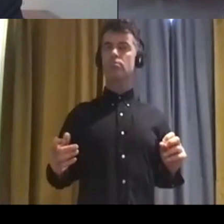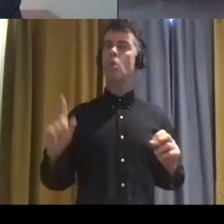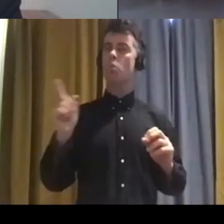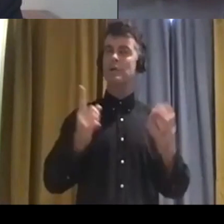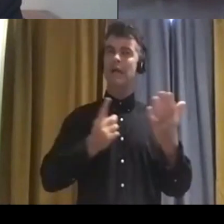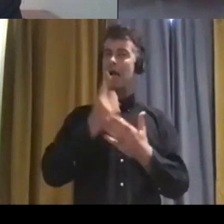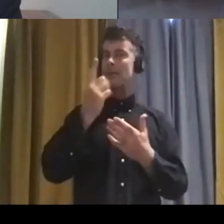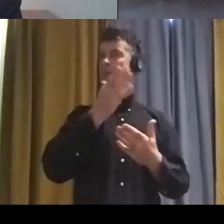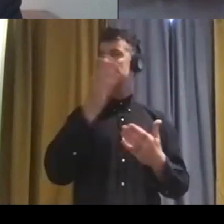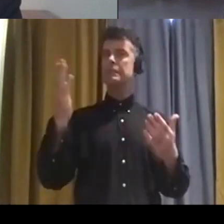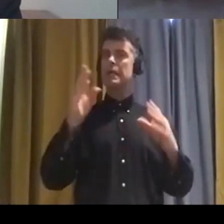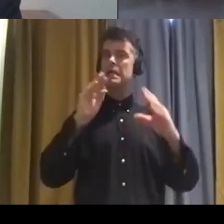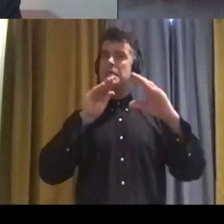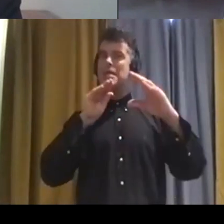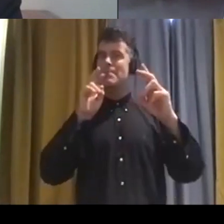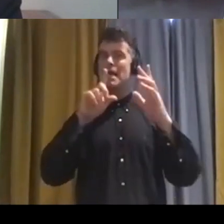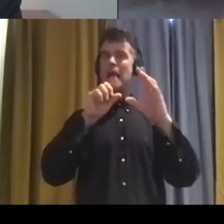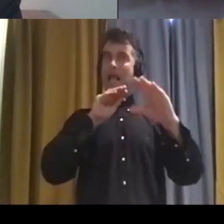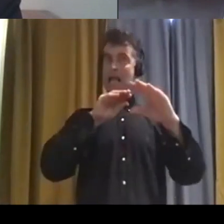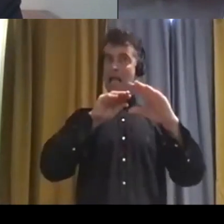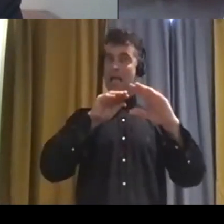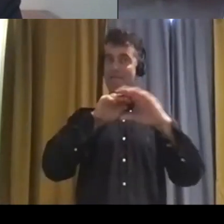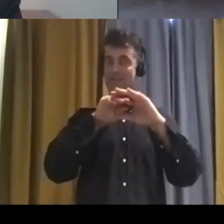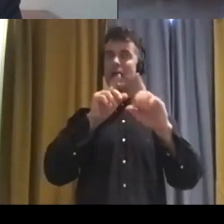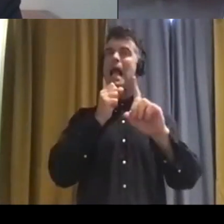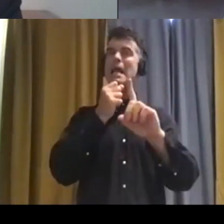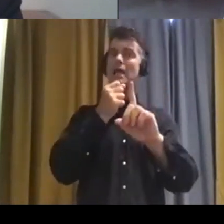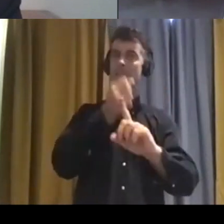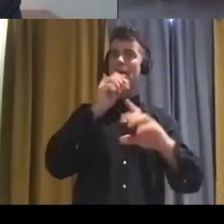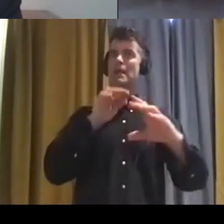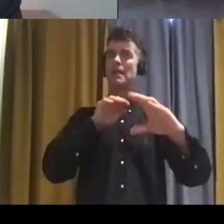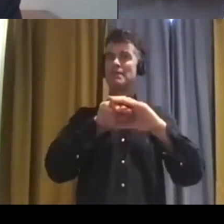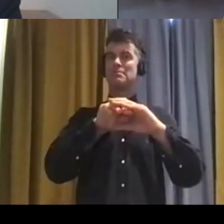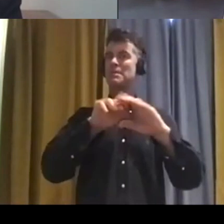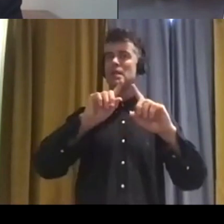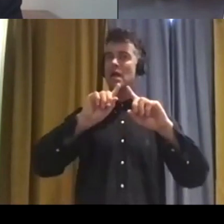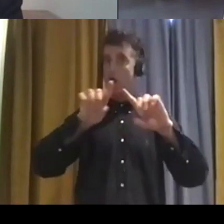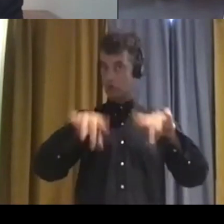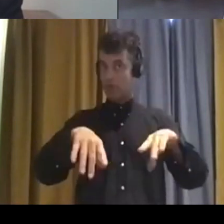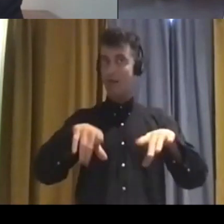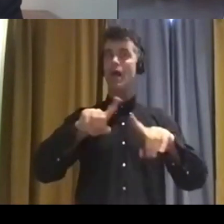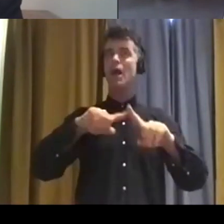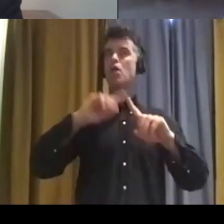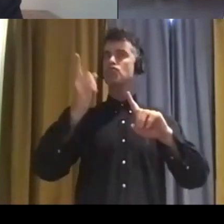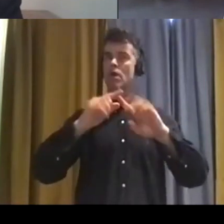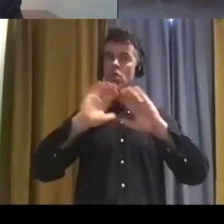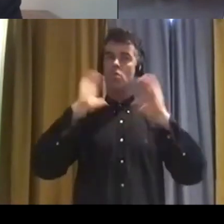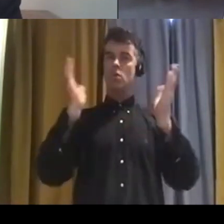market in Australia and around the world. Thanks Pete. Hi everyone. So there's really